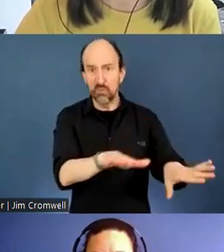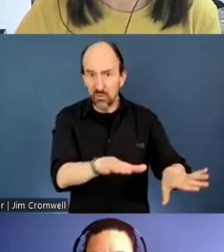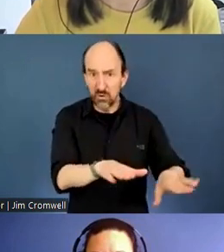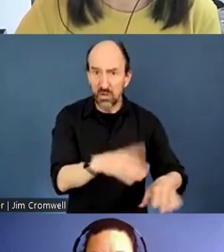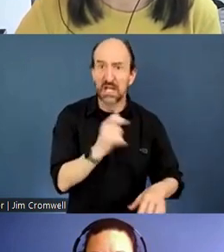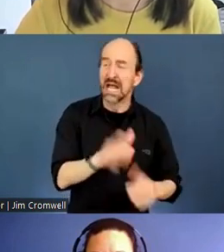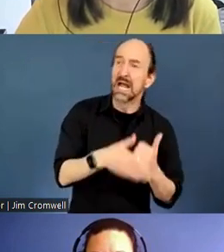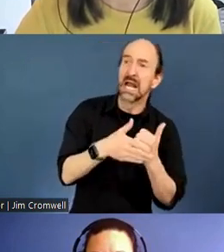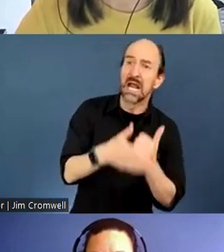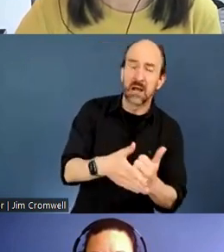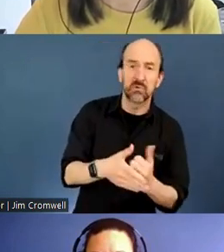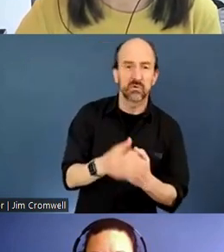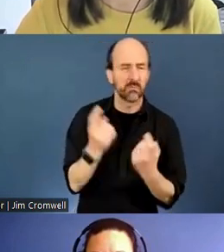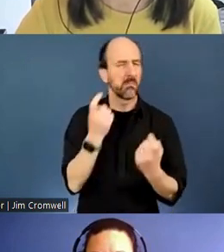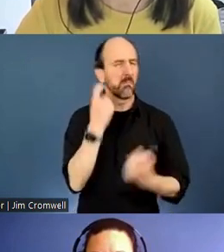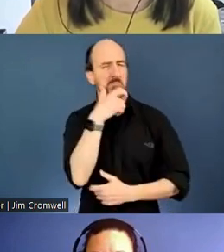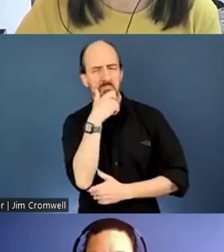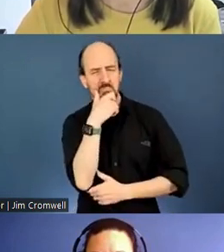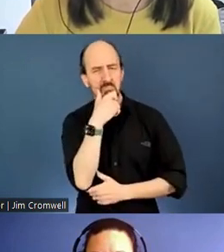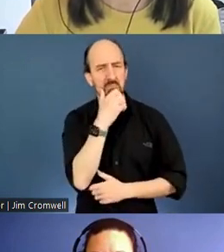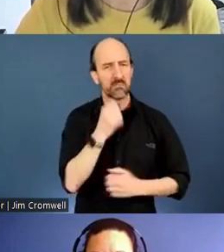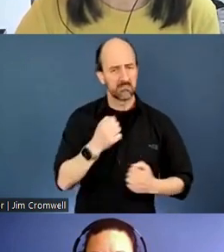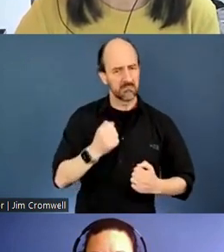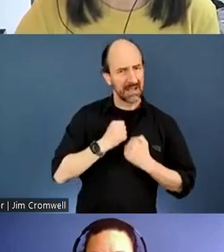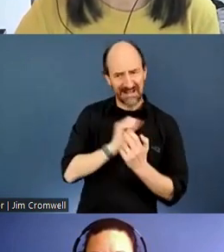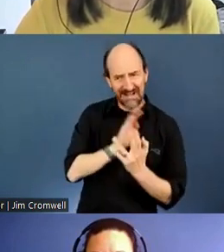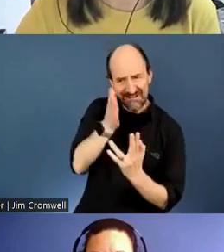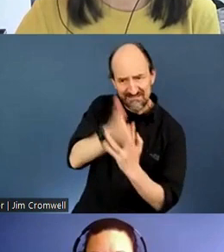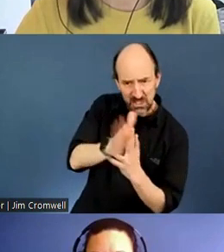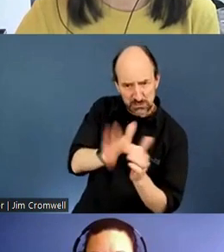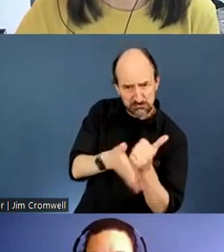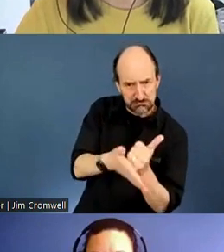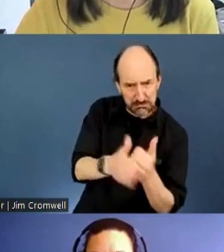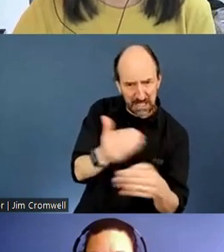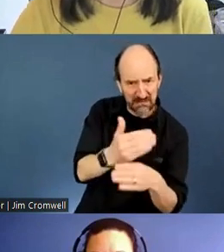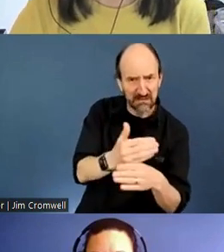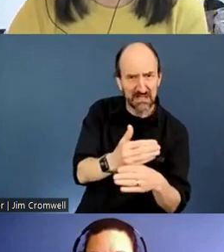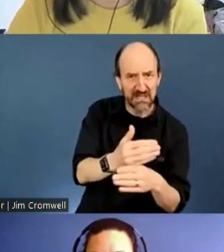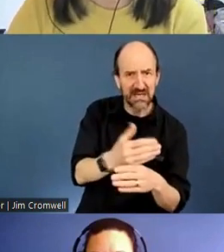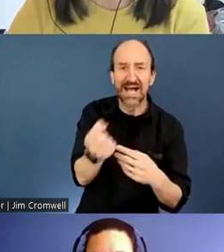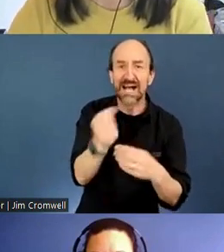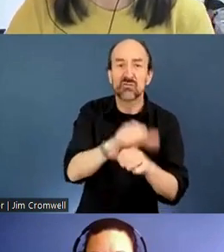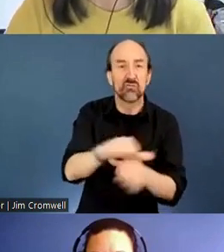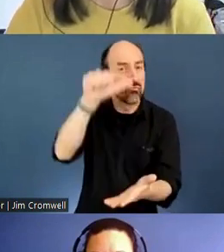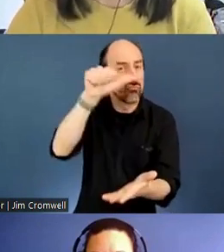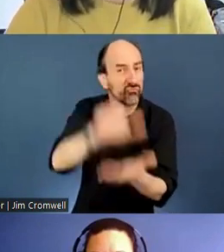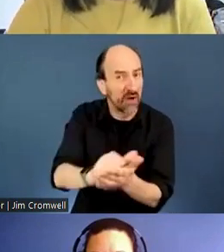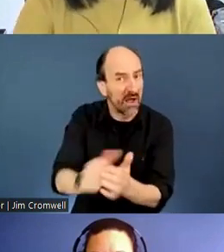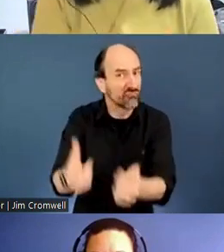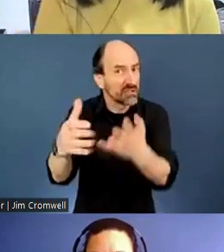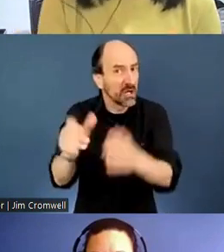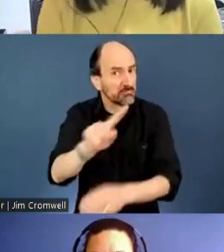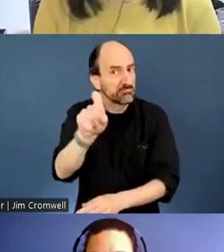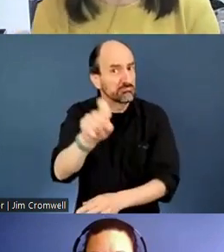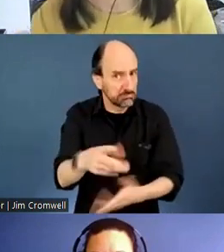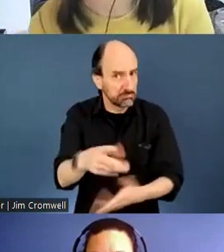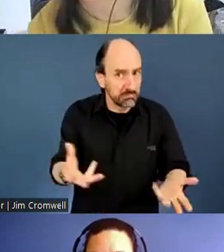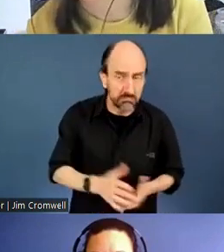intervention and activities are having the intended impact that you hoped it would do. Example that I want to share